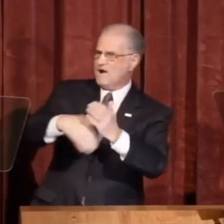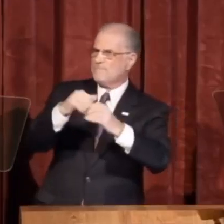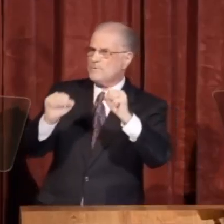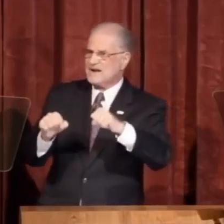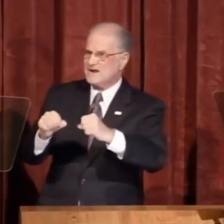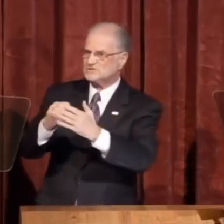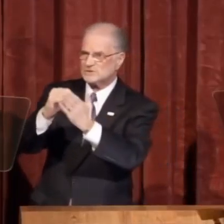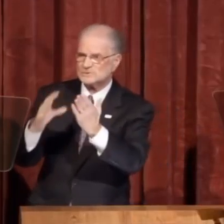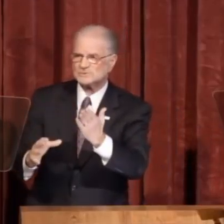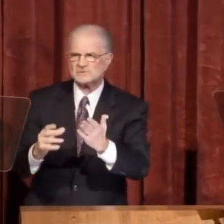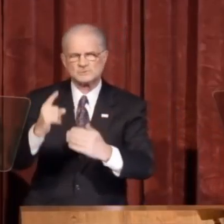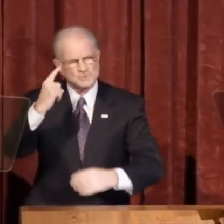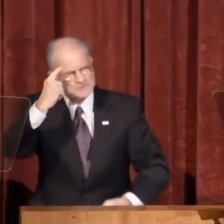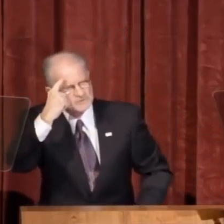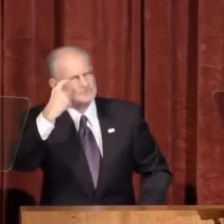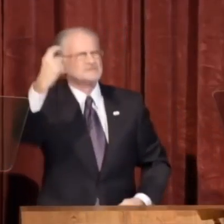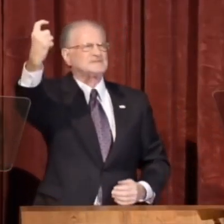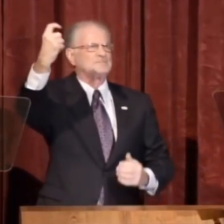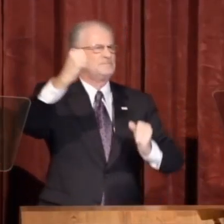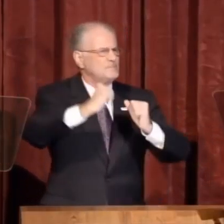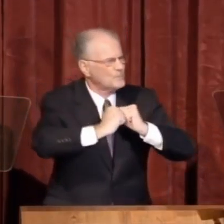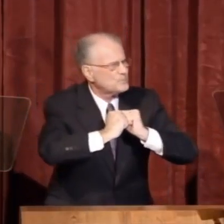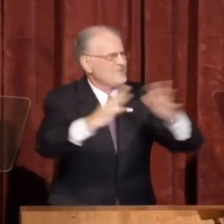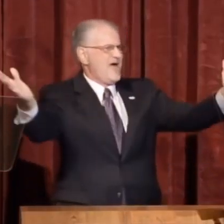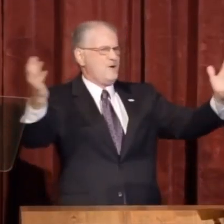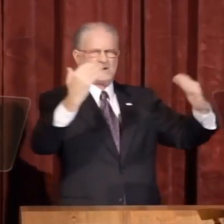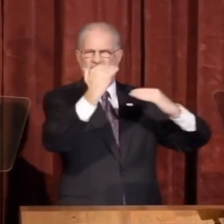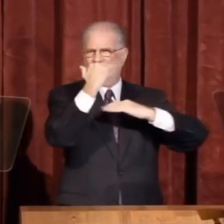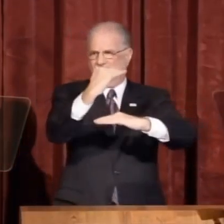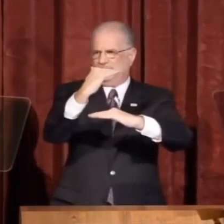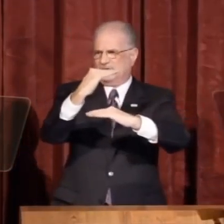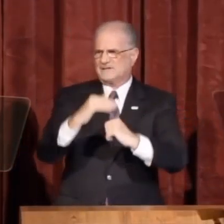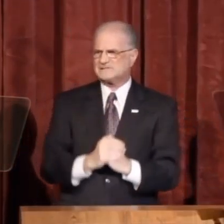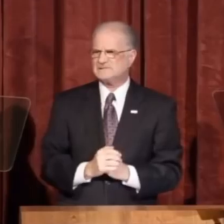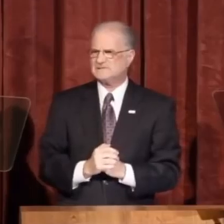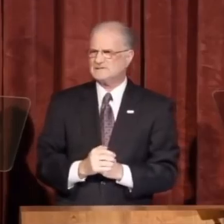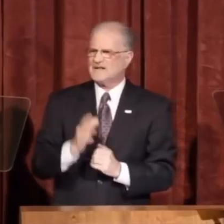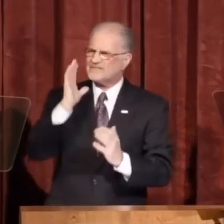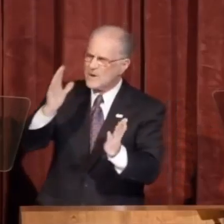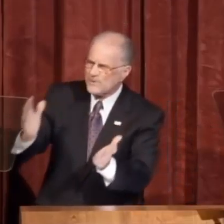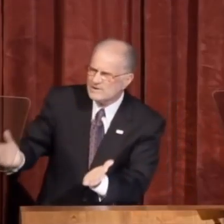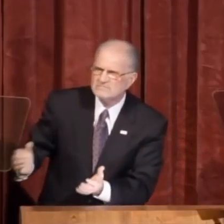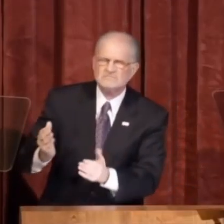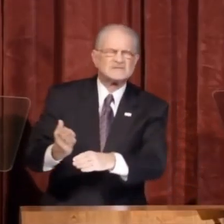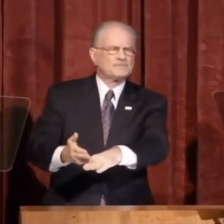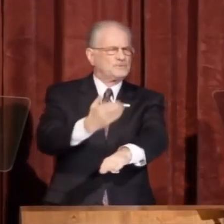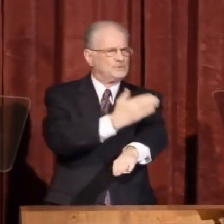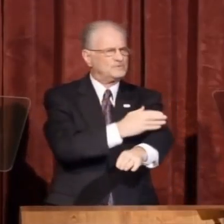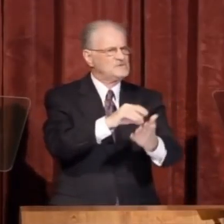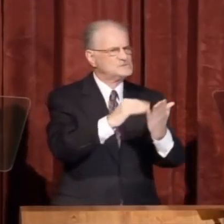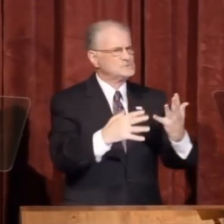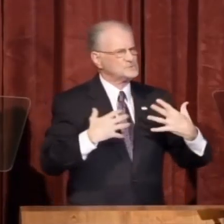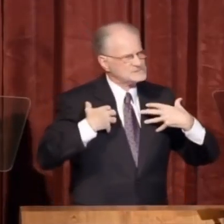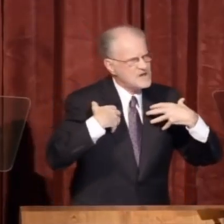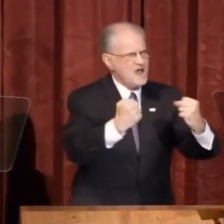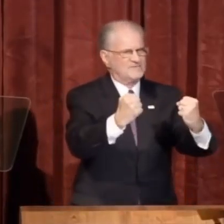And that knowledge connects to Universal Design, for what we implement in our community